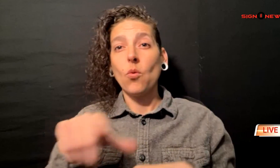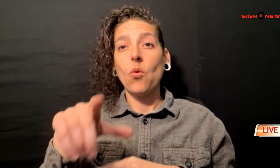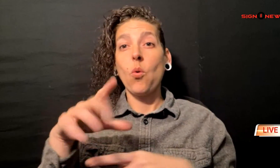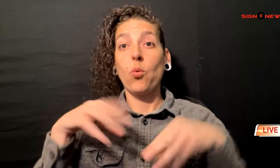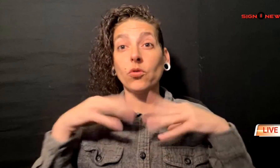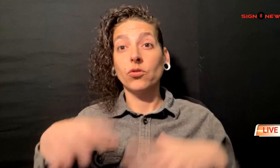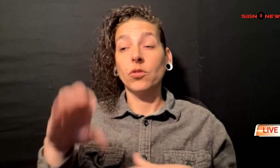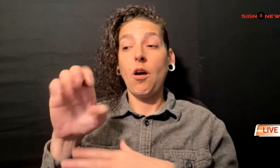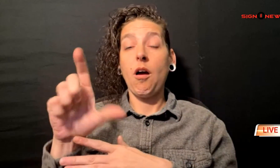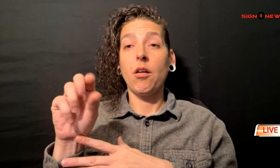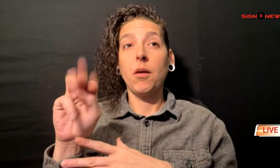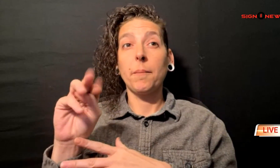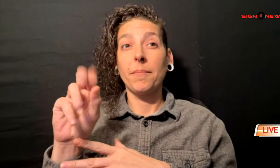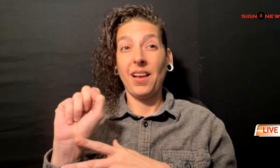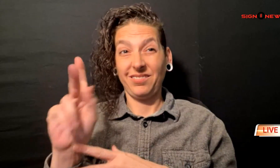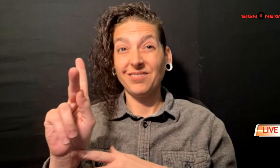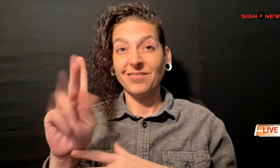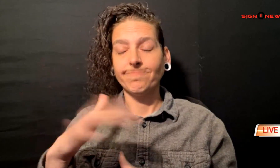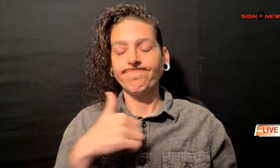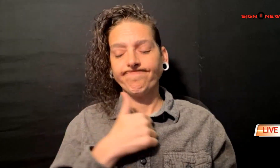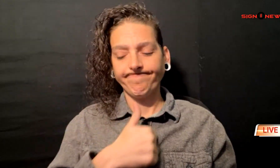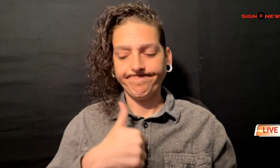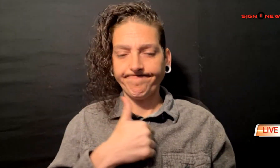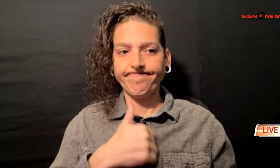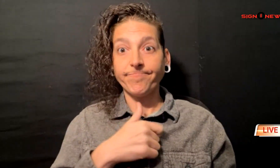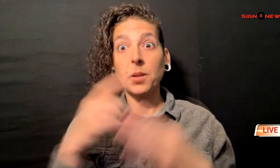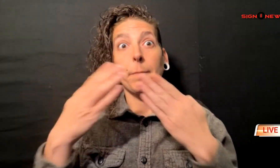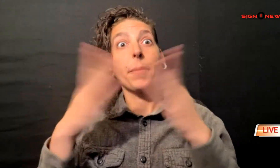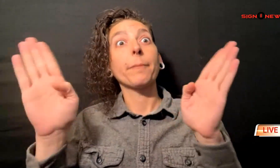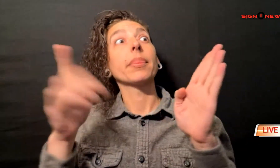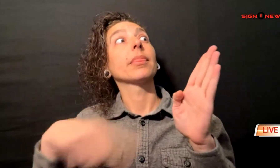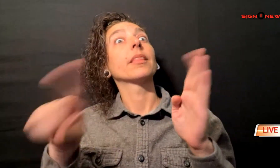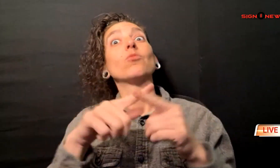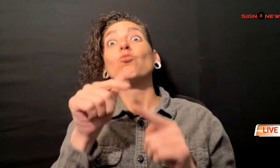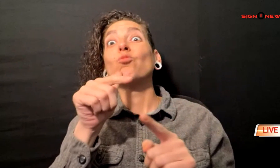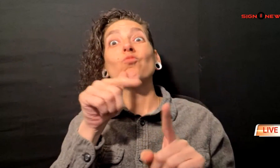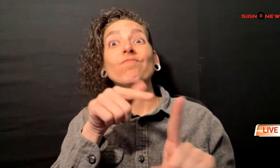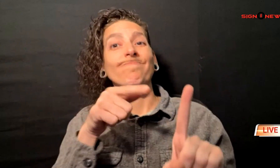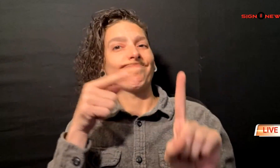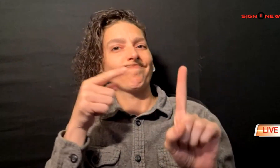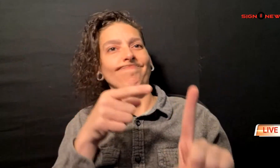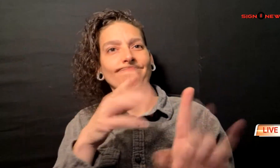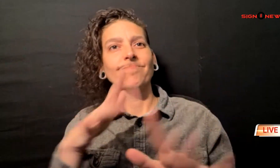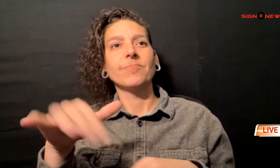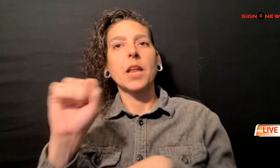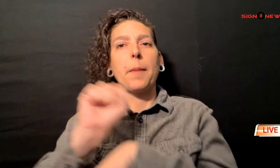Twitter owner Elon Musk apologize publicly to an employee with a disability